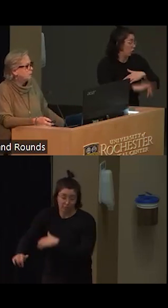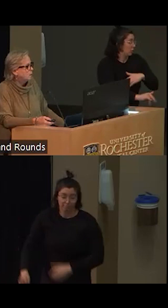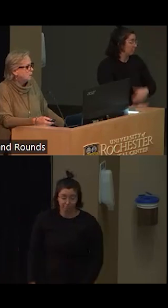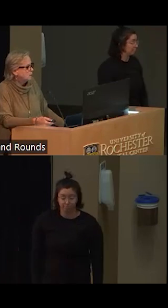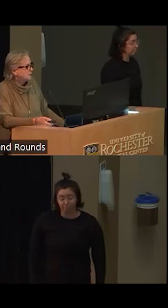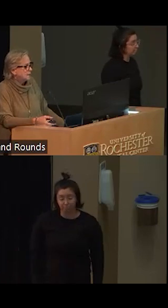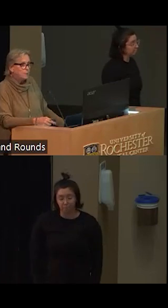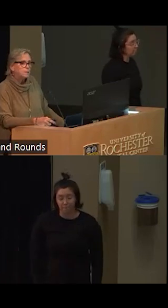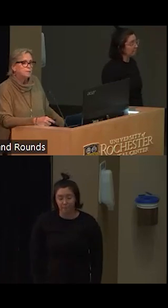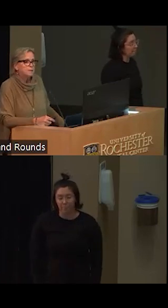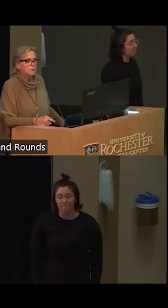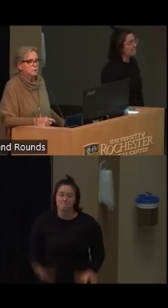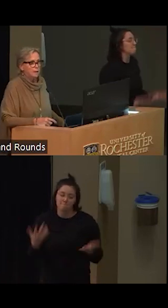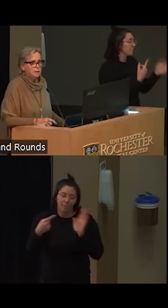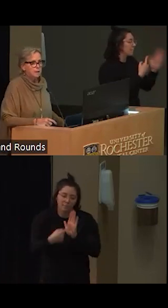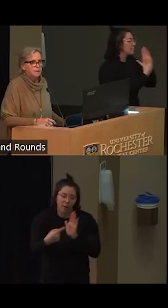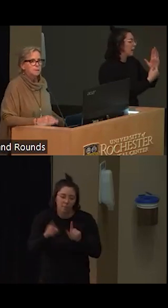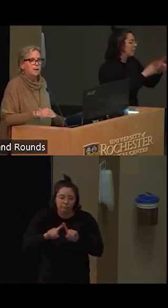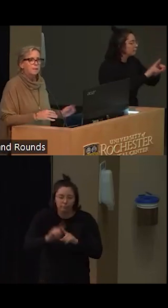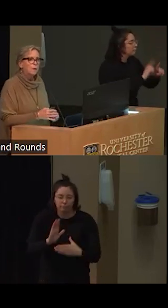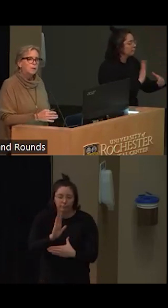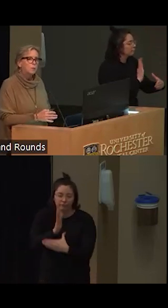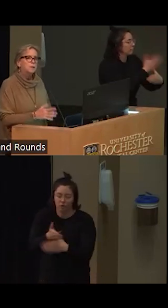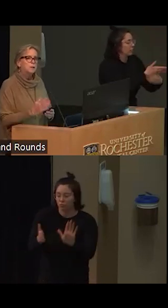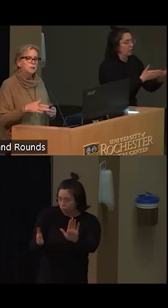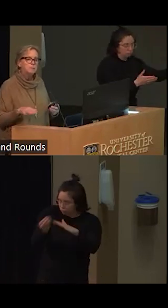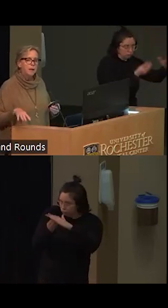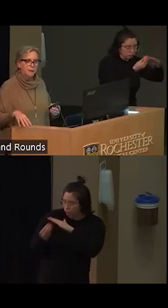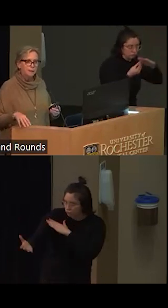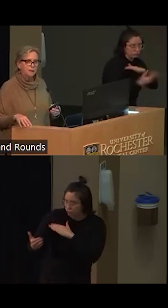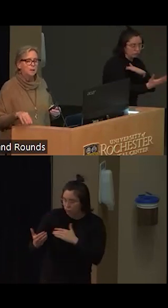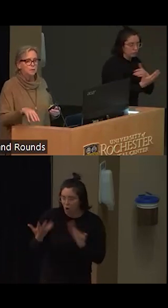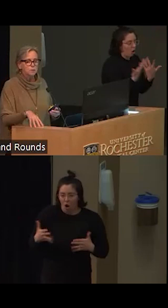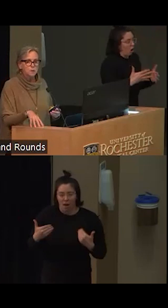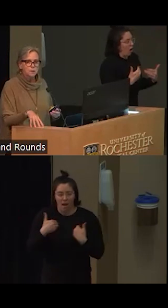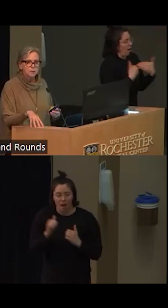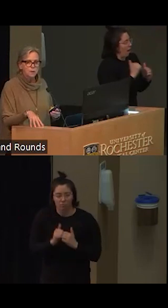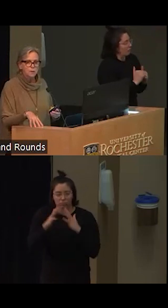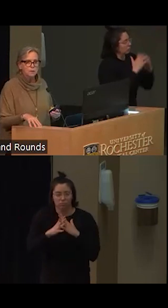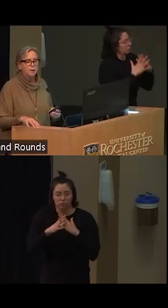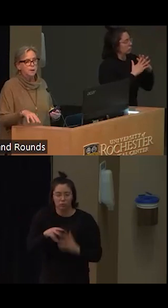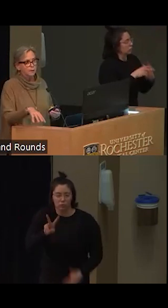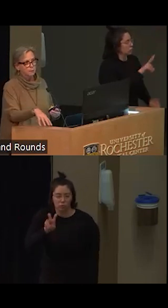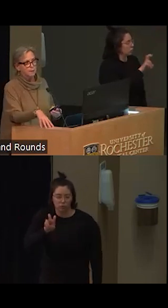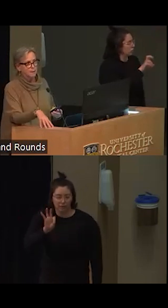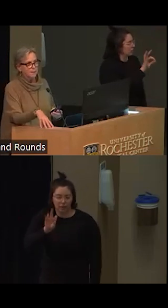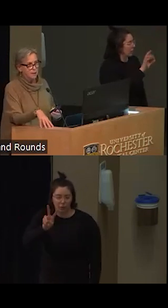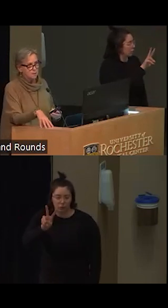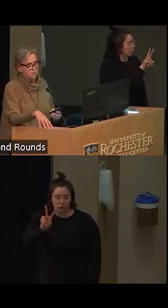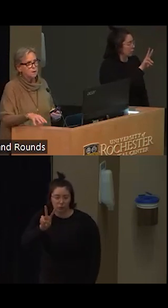so examples of these interventions and by the way we initially piloted on 290 200 and 39